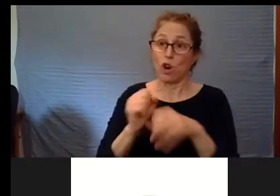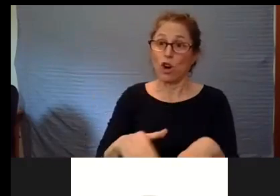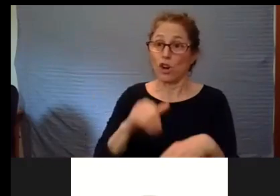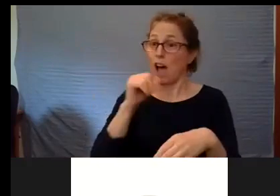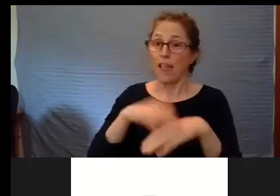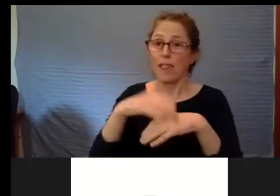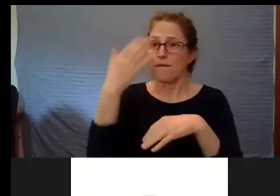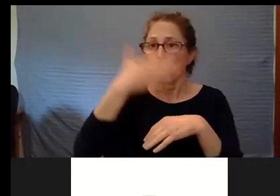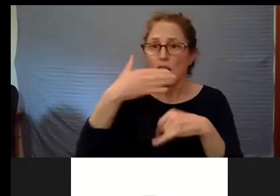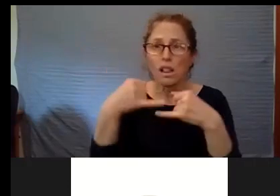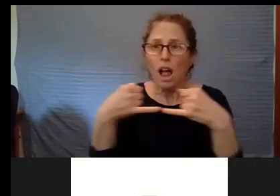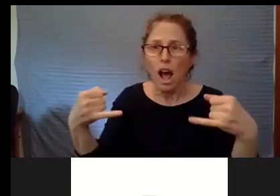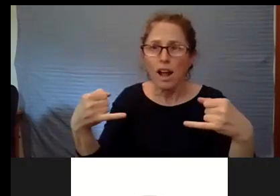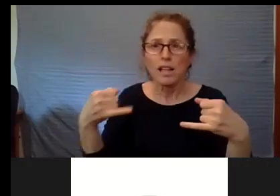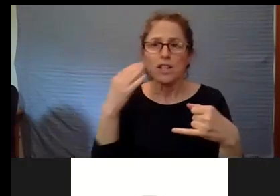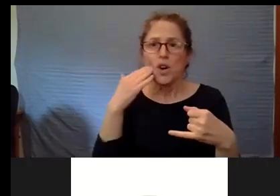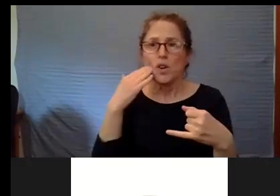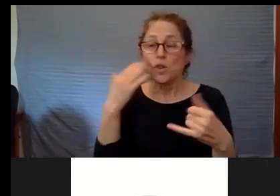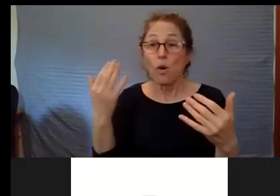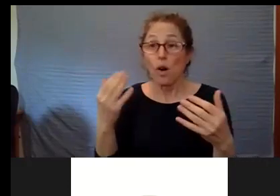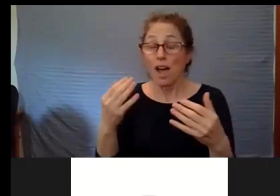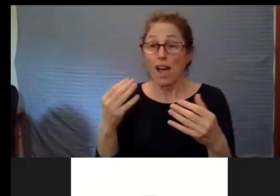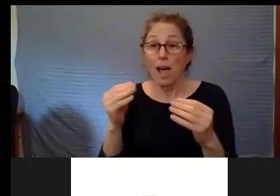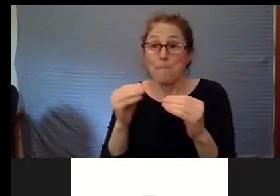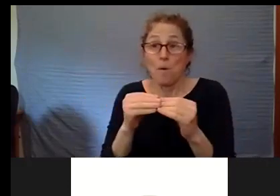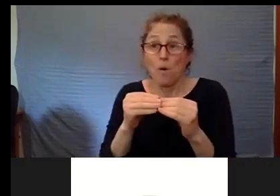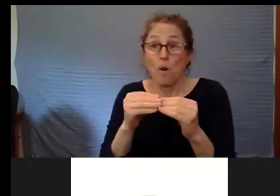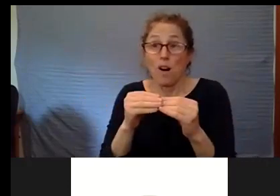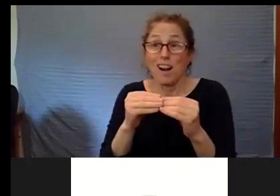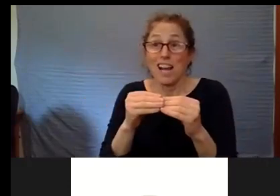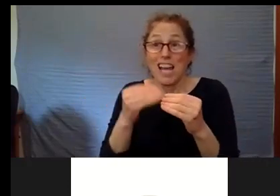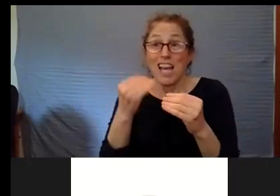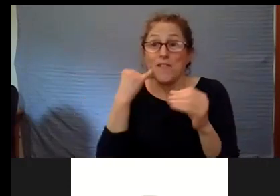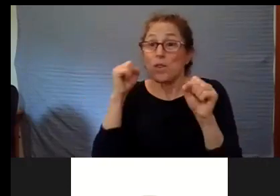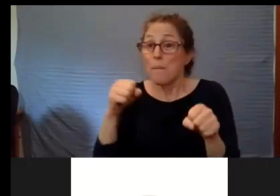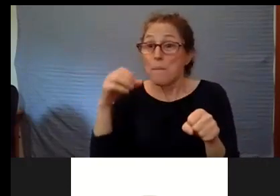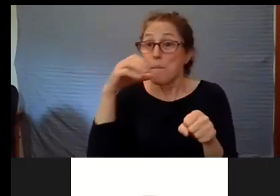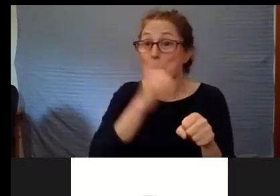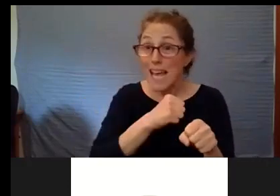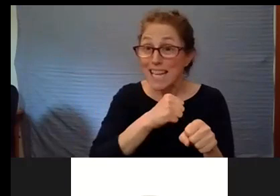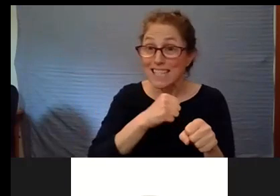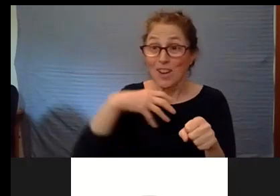And what's more than that, being able to miss, you know, going out and having,